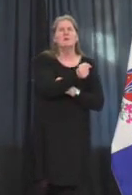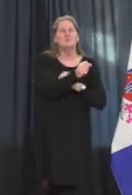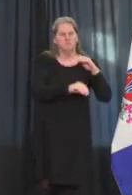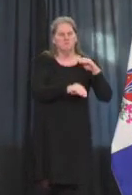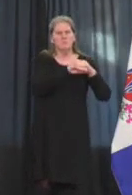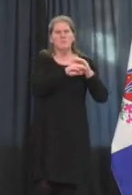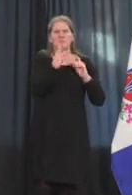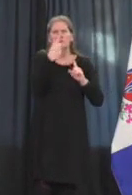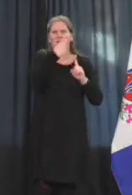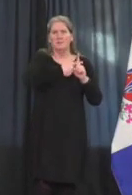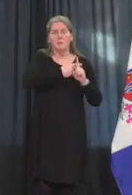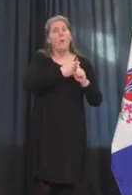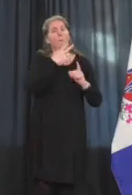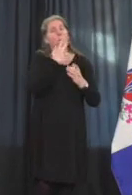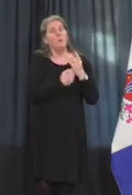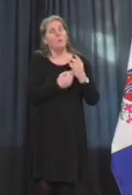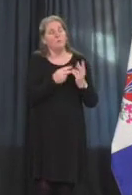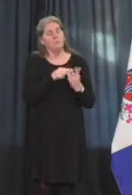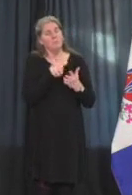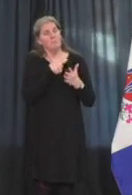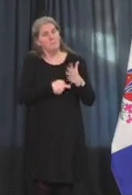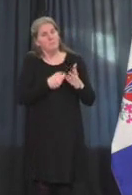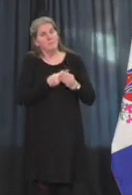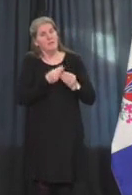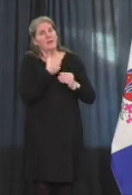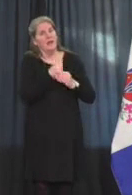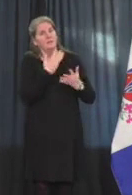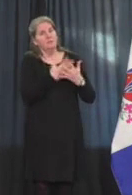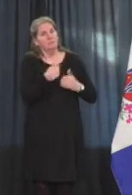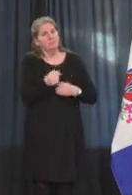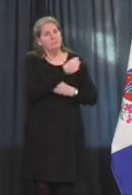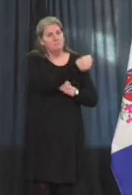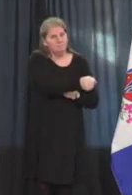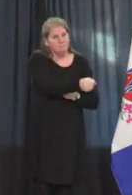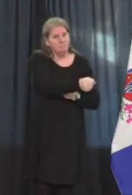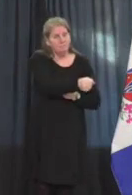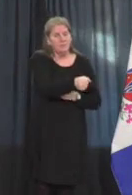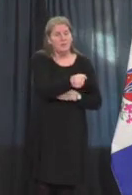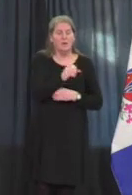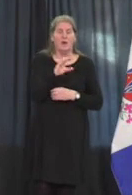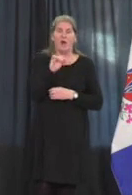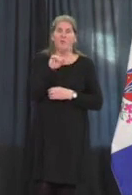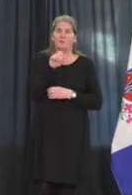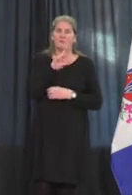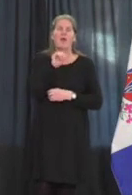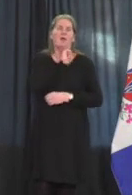BOTH. ENFORCEMENT OFFICERS WILL EFFECTIVE TODAY HAVE THE AUTHORITY TO ENFORCE THESE